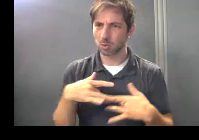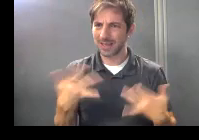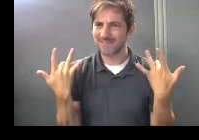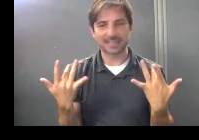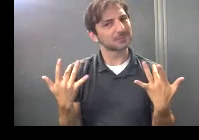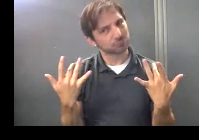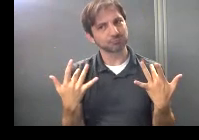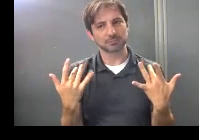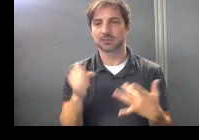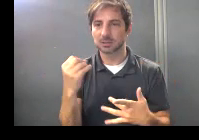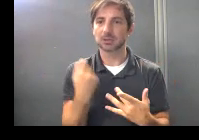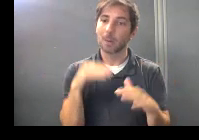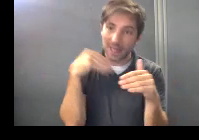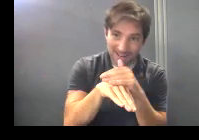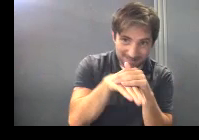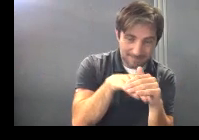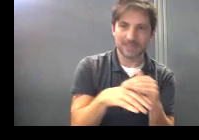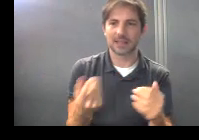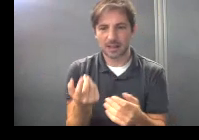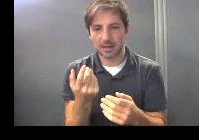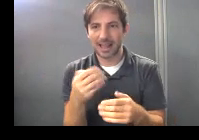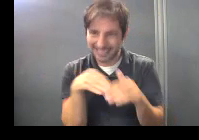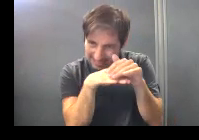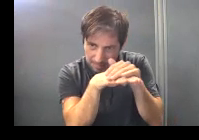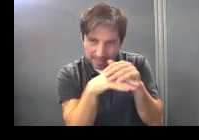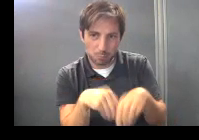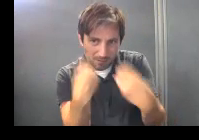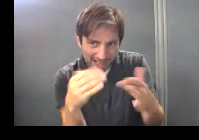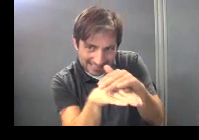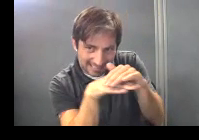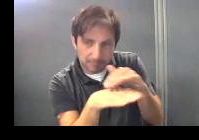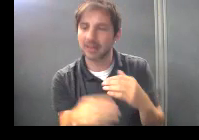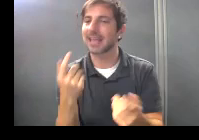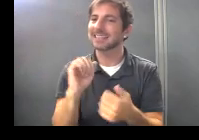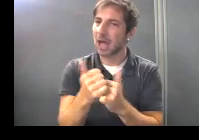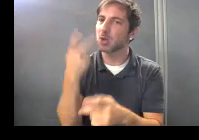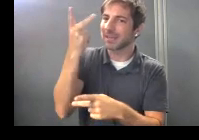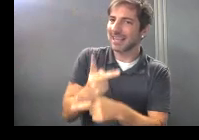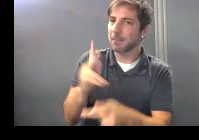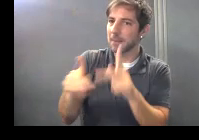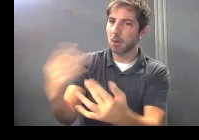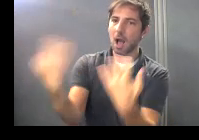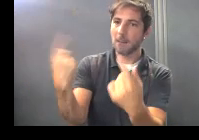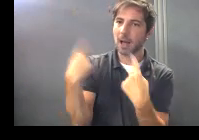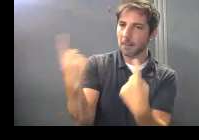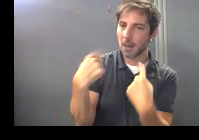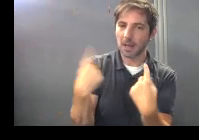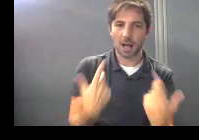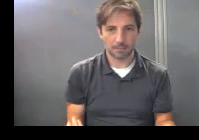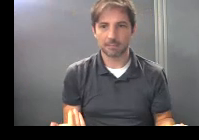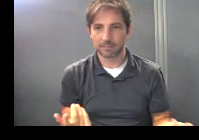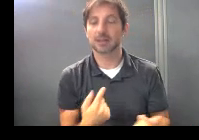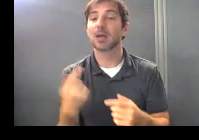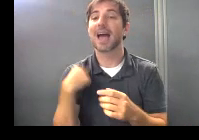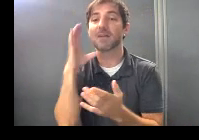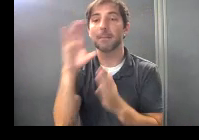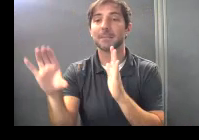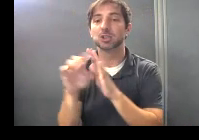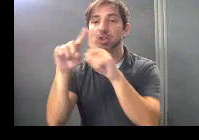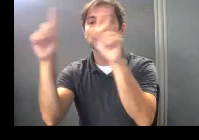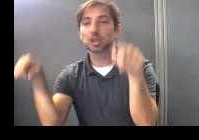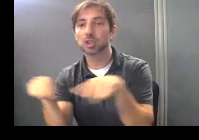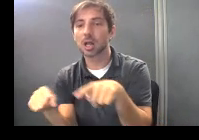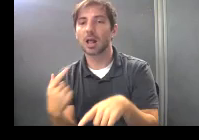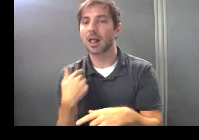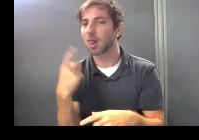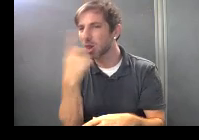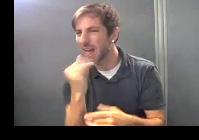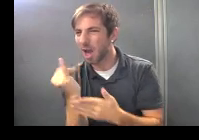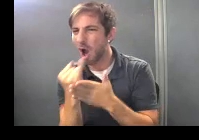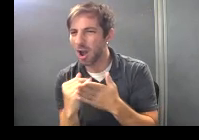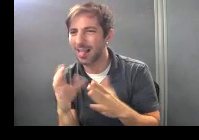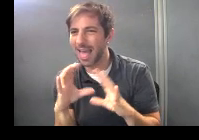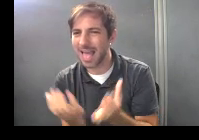THERE ARE THREE WOMEN IN AN ART CLASS. THEY APPEAR TO BE OLDER ADULTS.